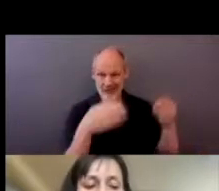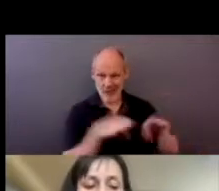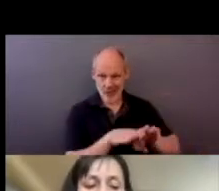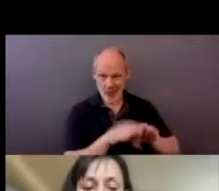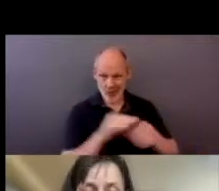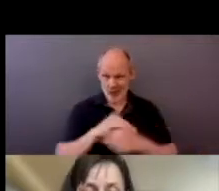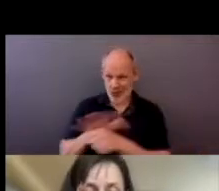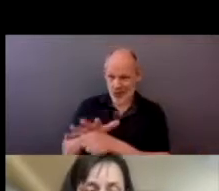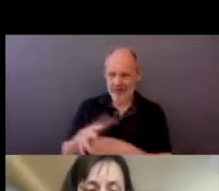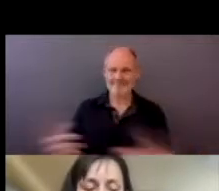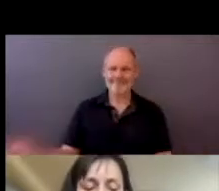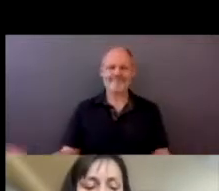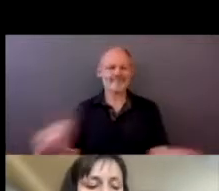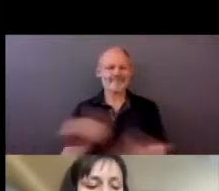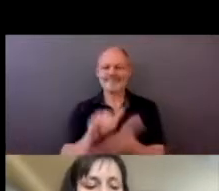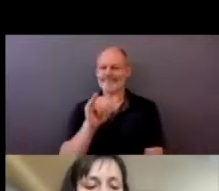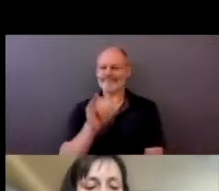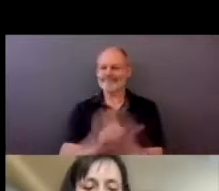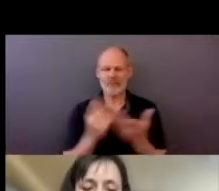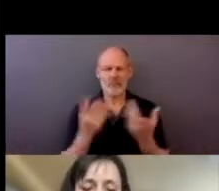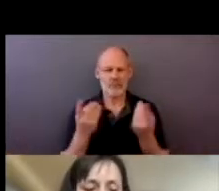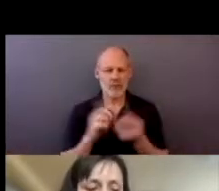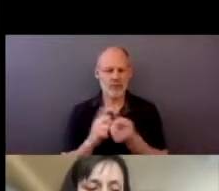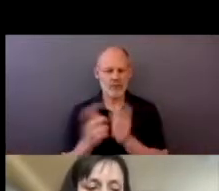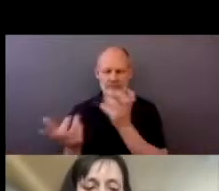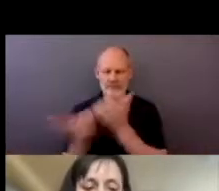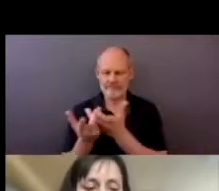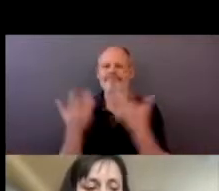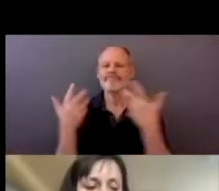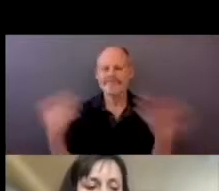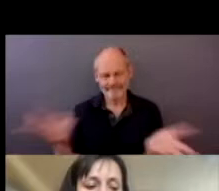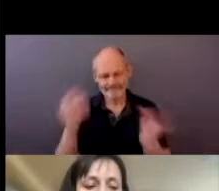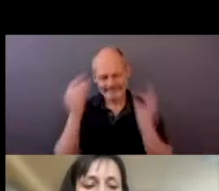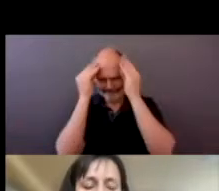We worked with docents and members of a low vision support group in the Bay Area called